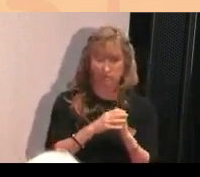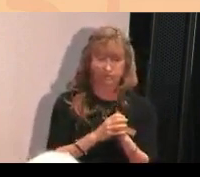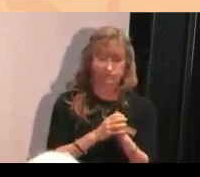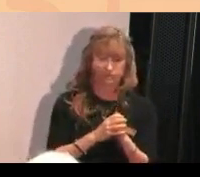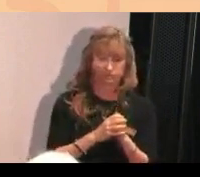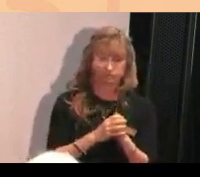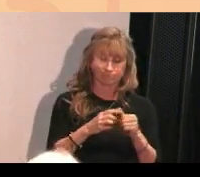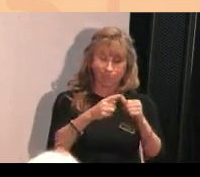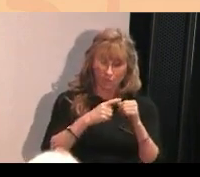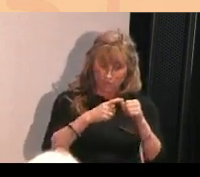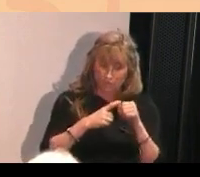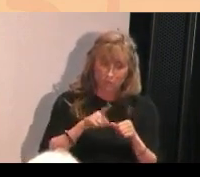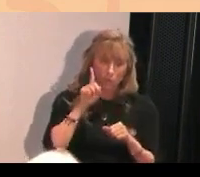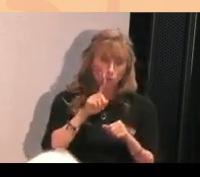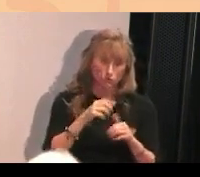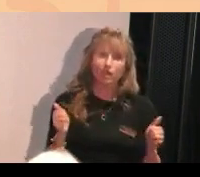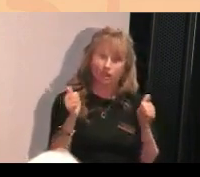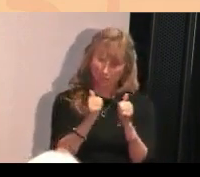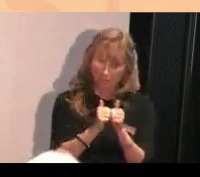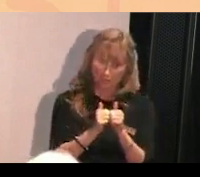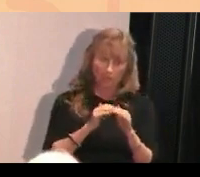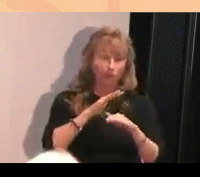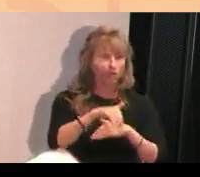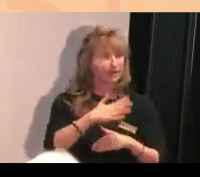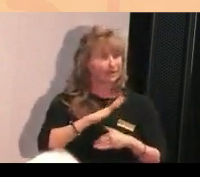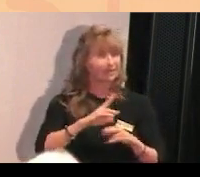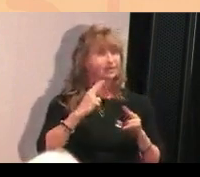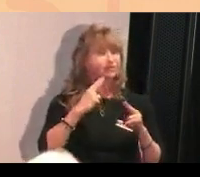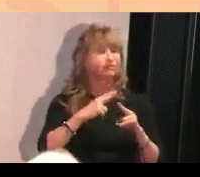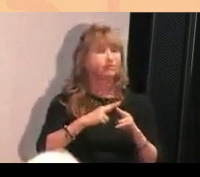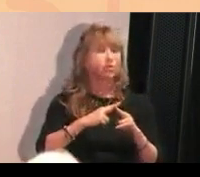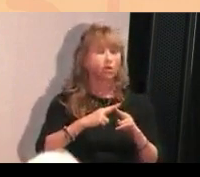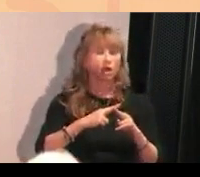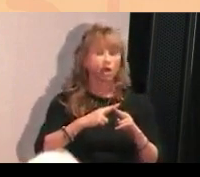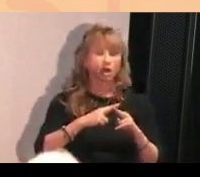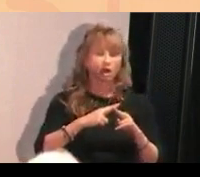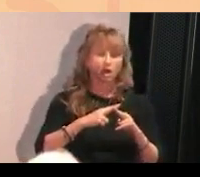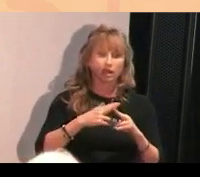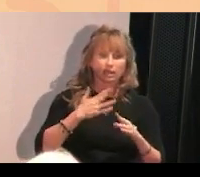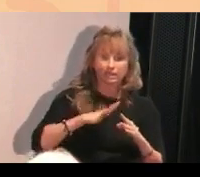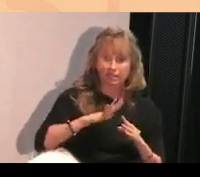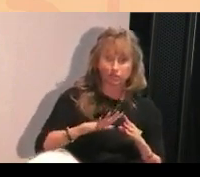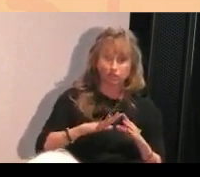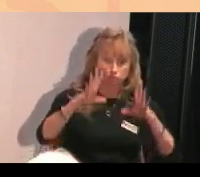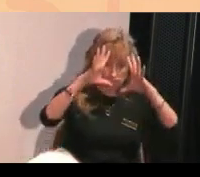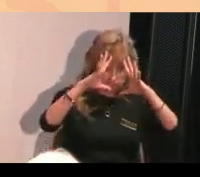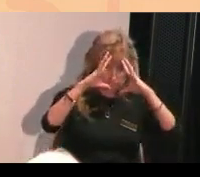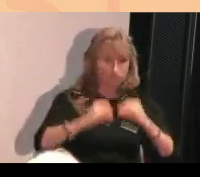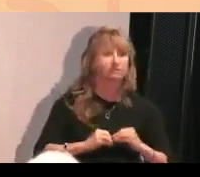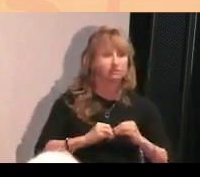also strong agreement about the need for Action to address fake art and cultural appropriation